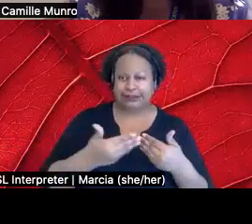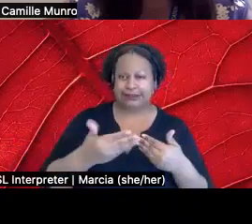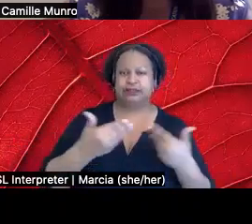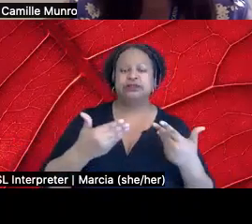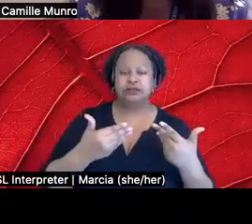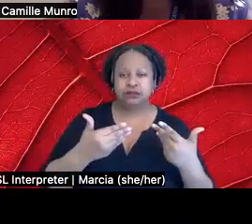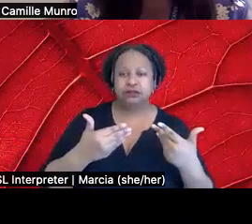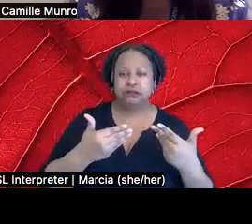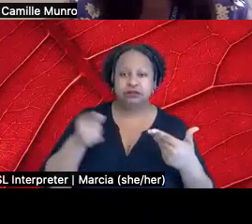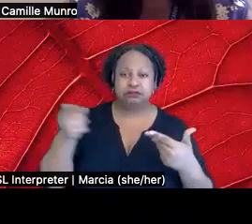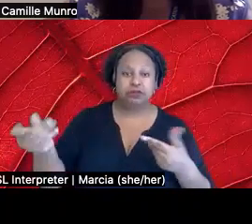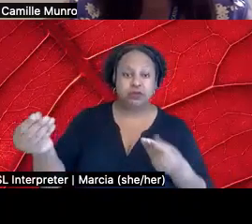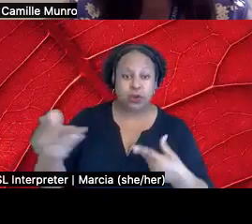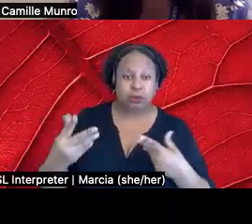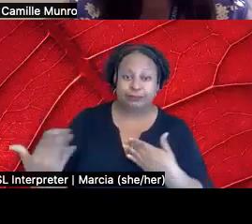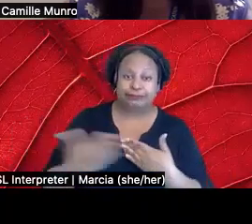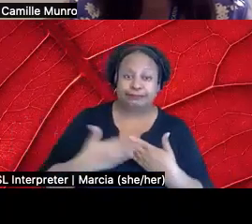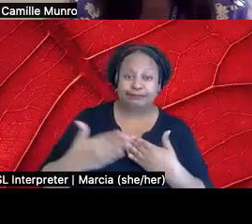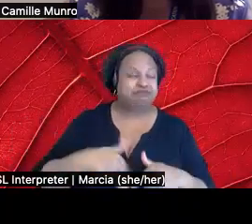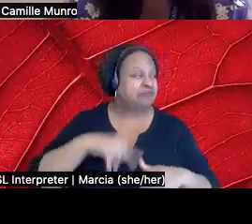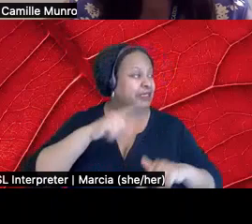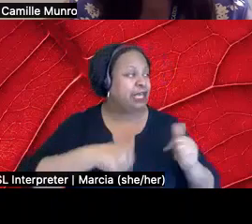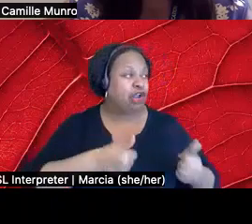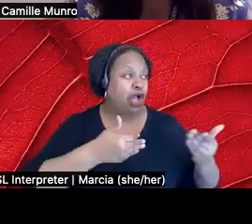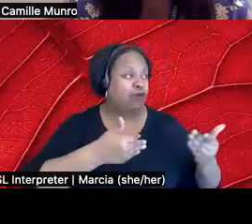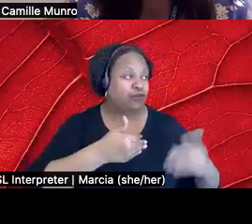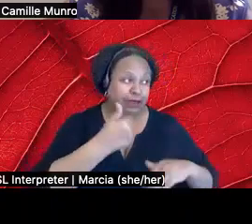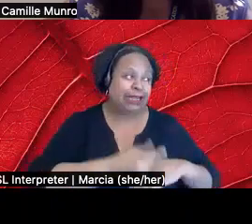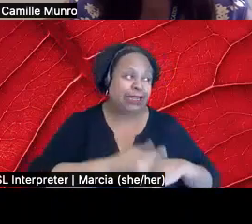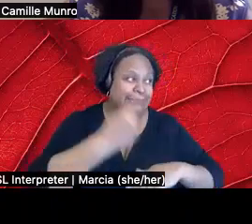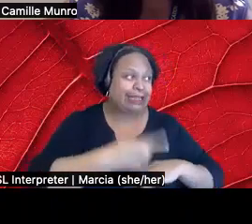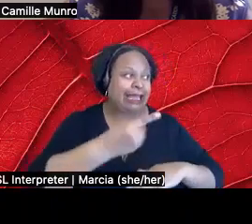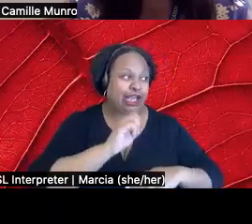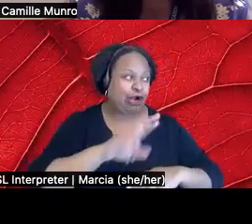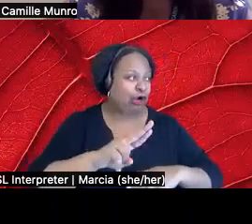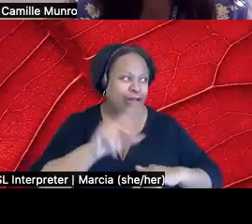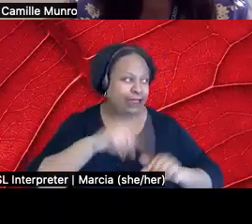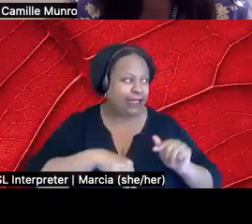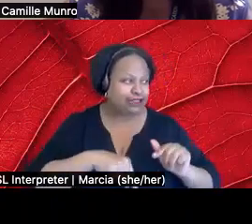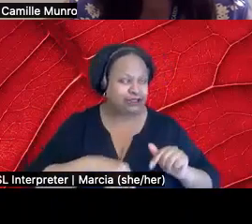I was told that I don't think we can offer you daytime ER work. I don't want to set the precedent.